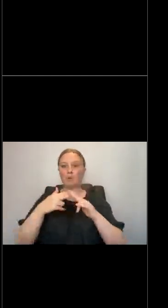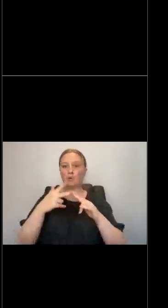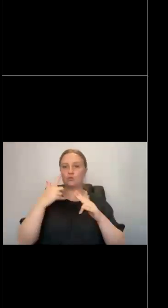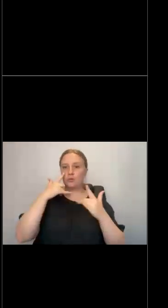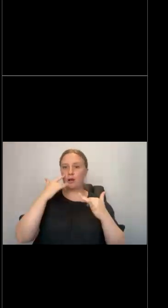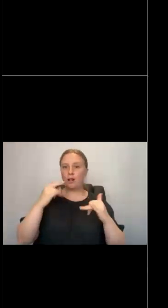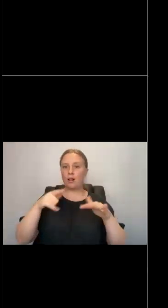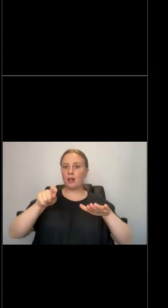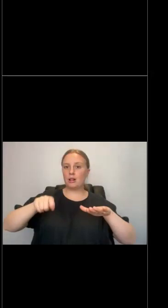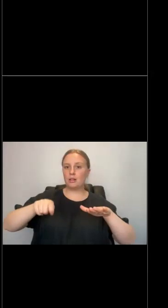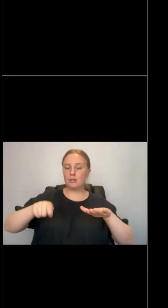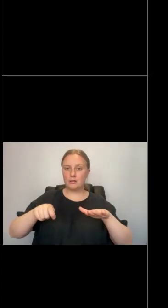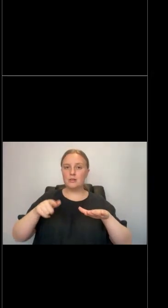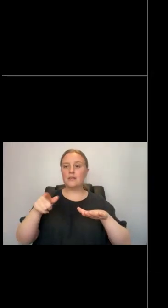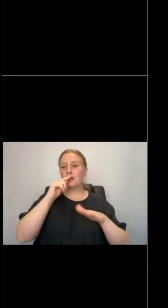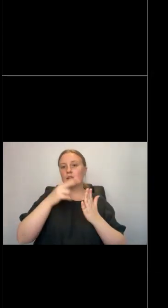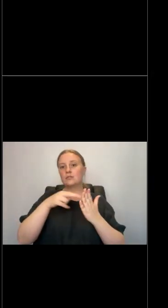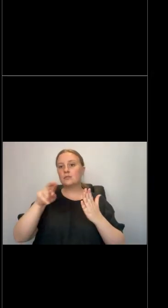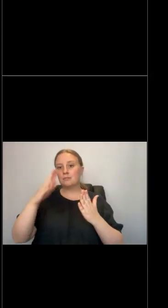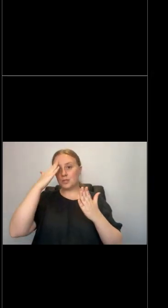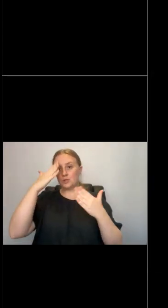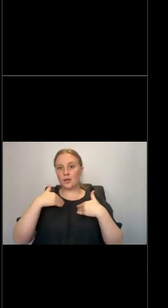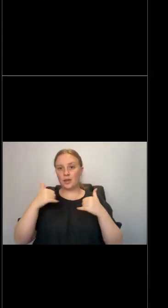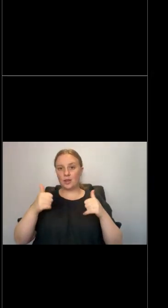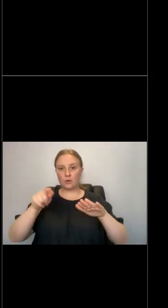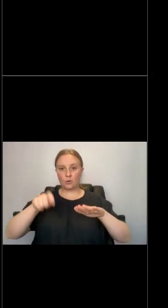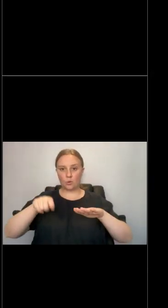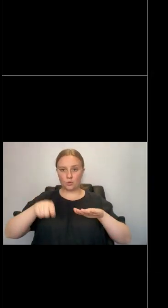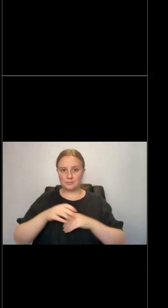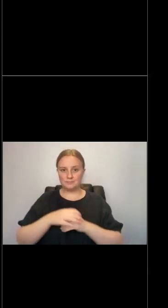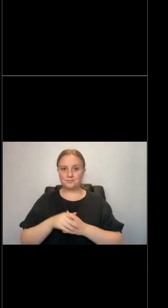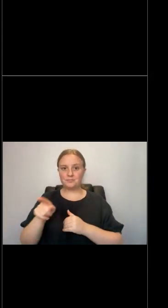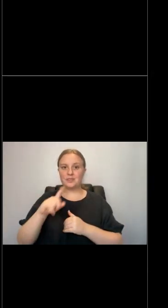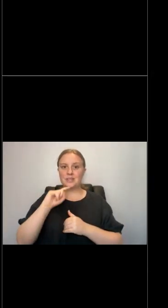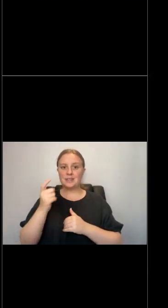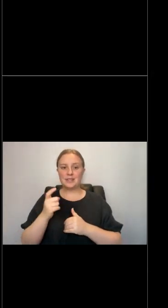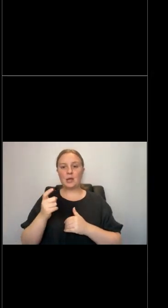The mental health court will then make a finding.